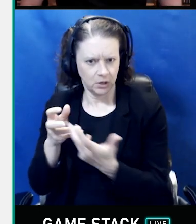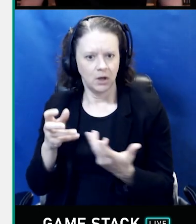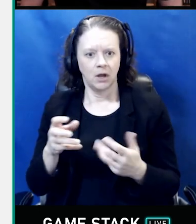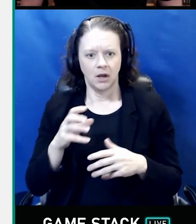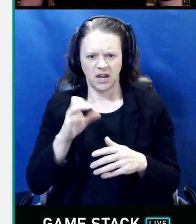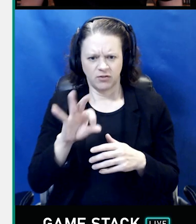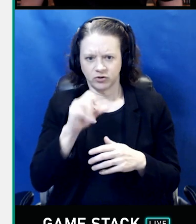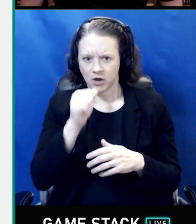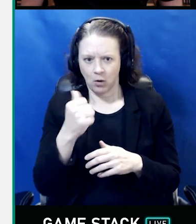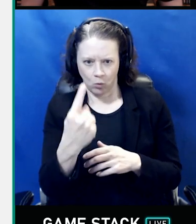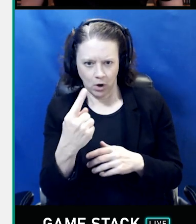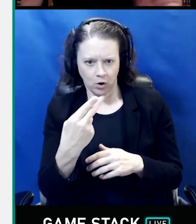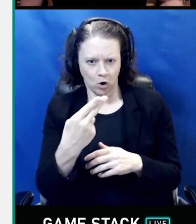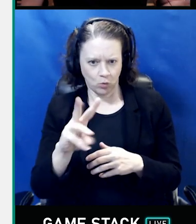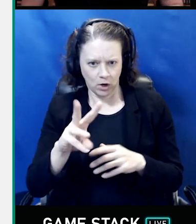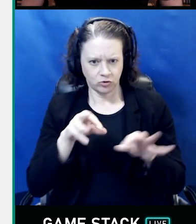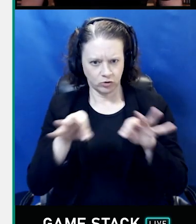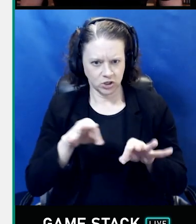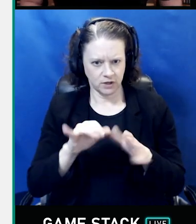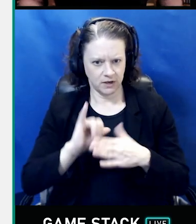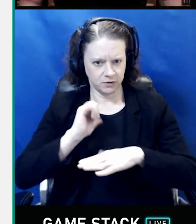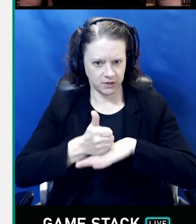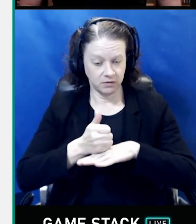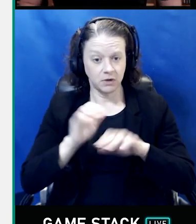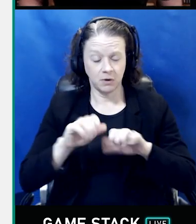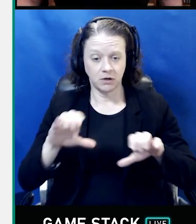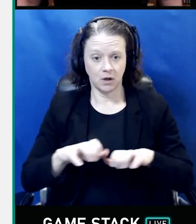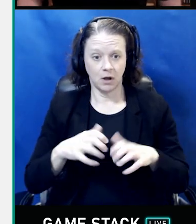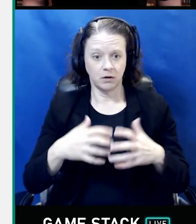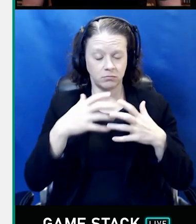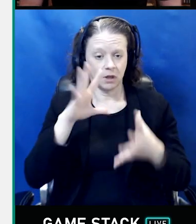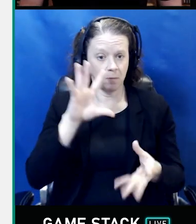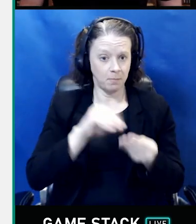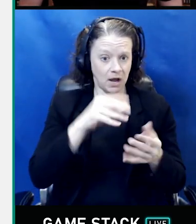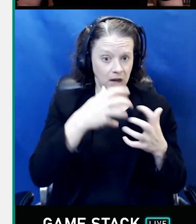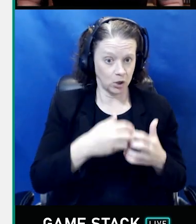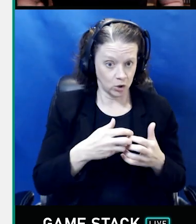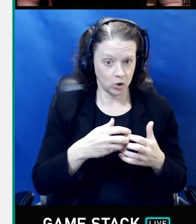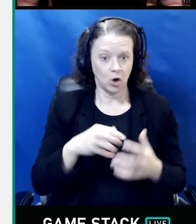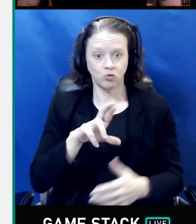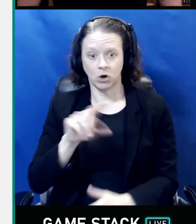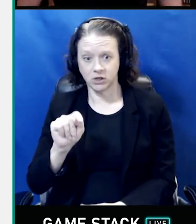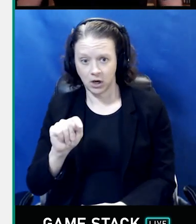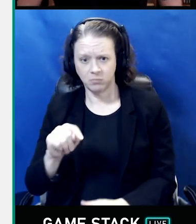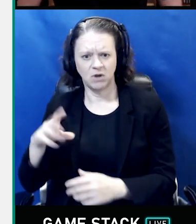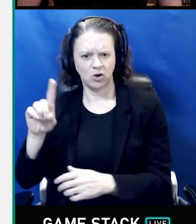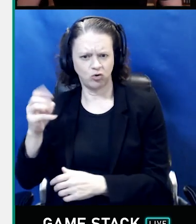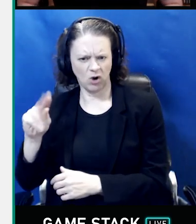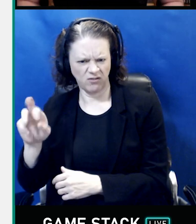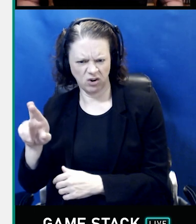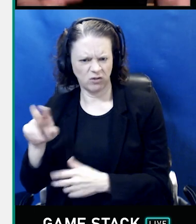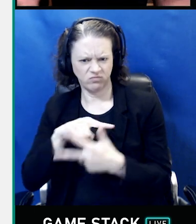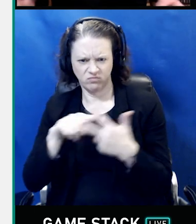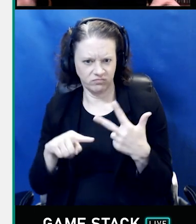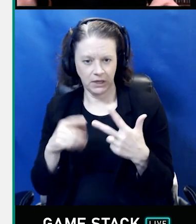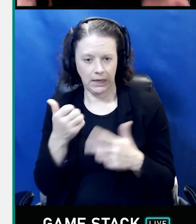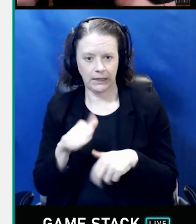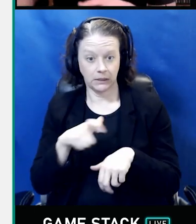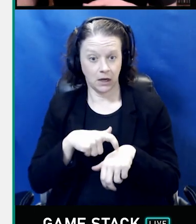And so that can be done on the compiler side, on the runtime side or on the driver side. At any point they might decide， OK for this platform, this isn't going to work,